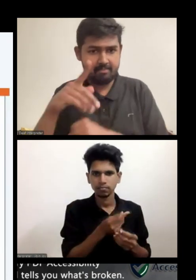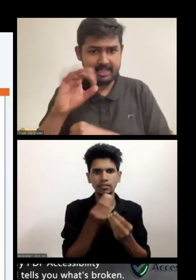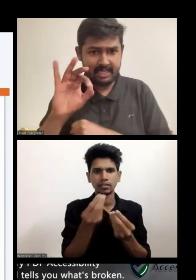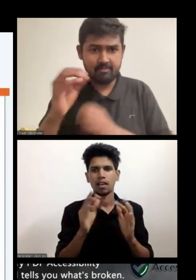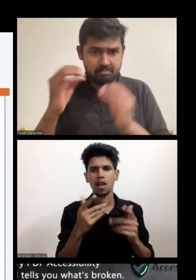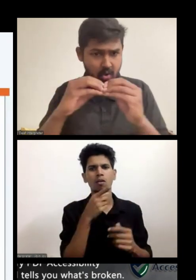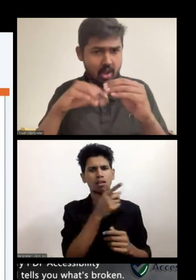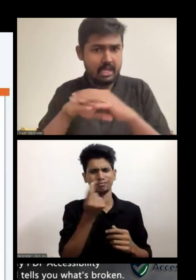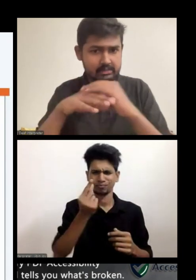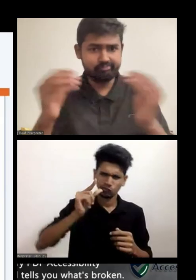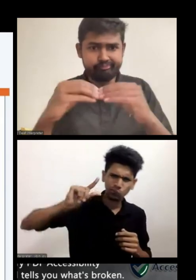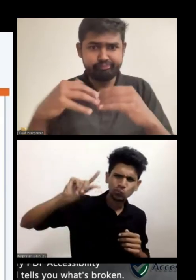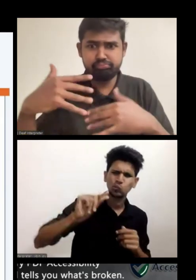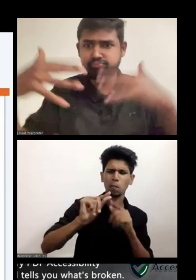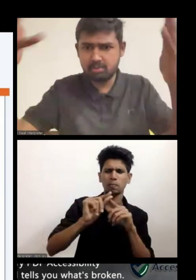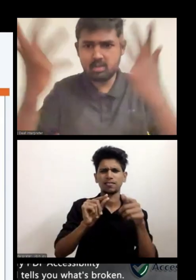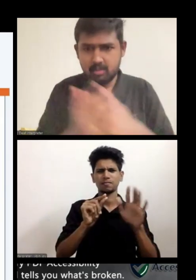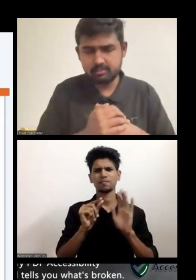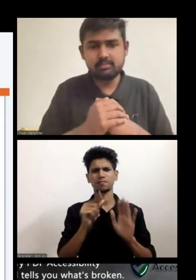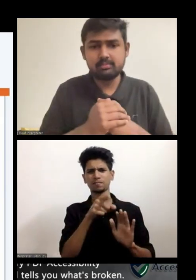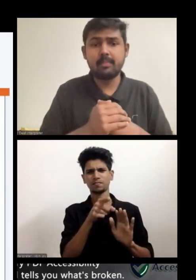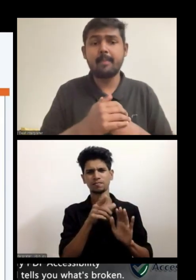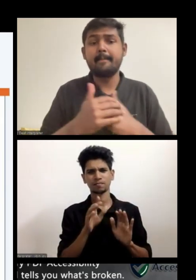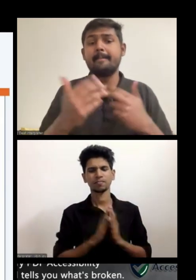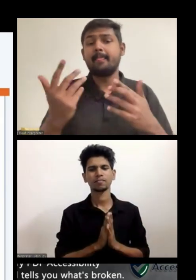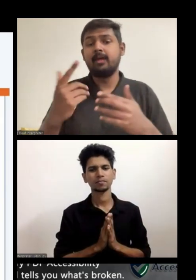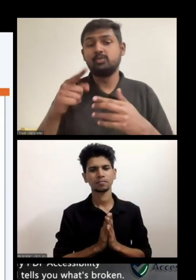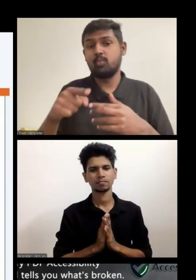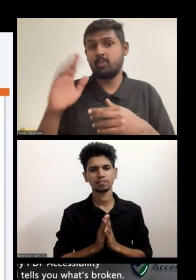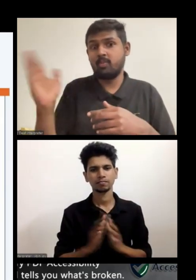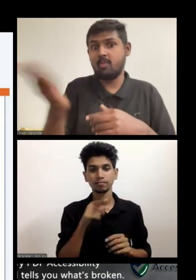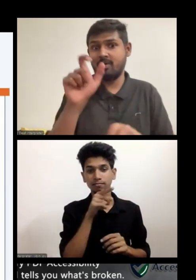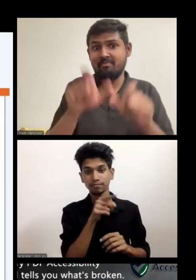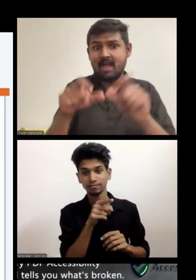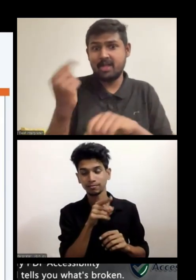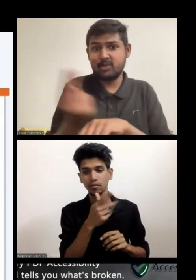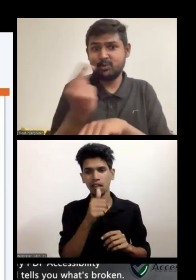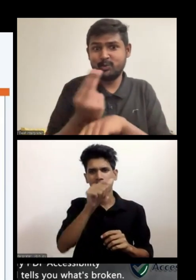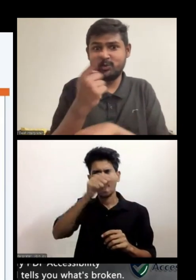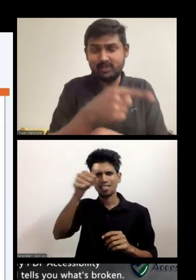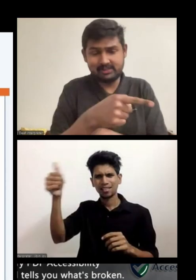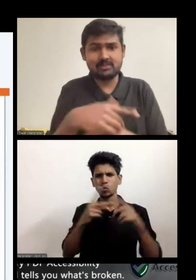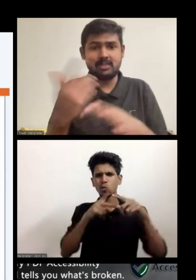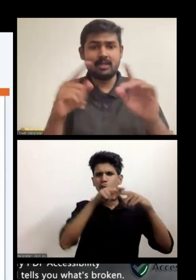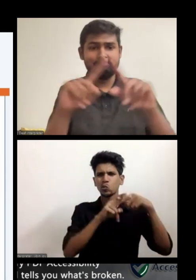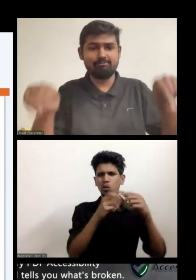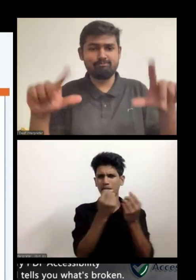So this tool what I found is different from the other tools available globally because it is like